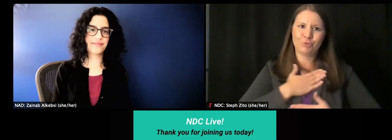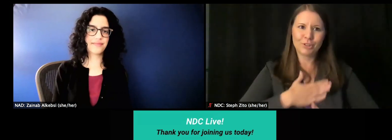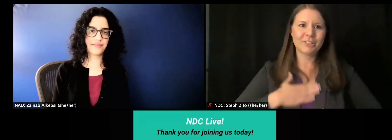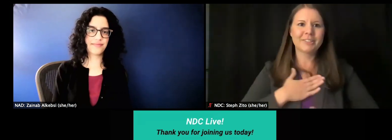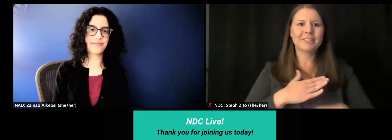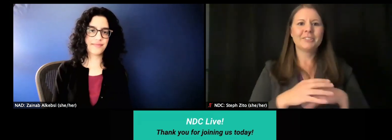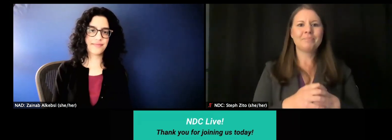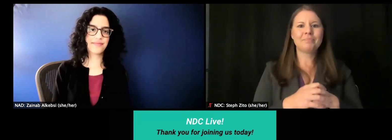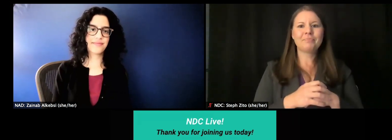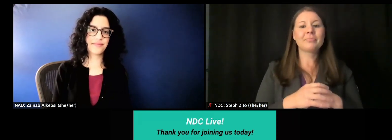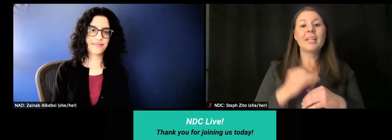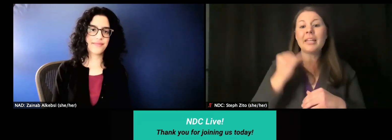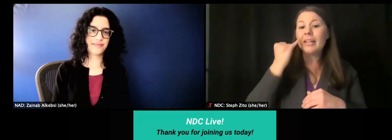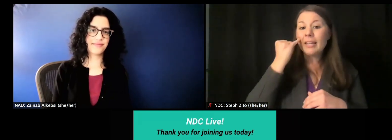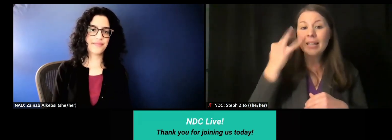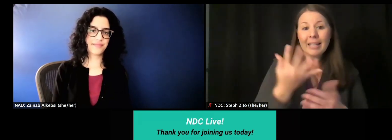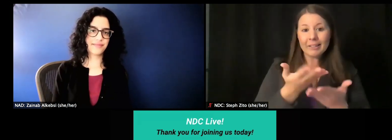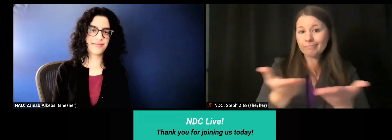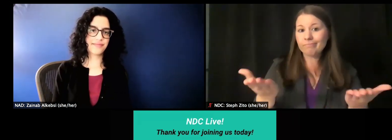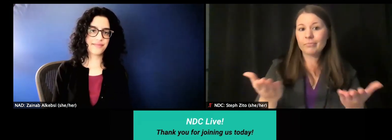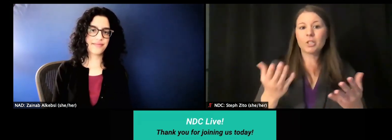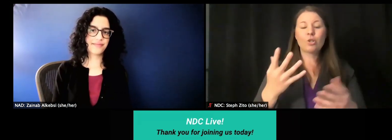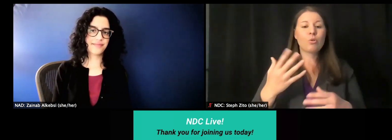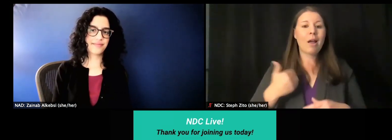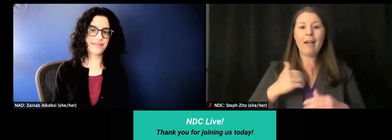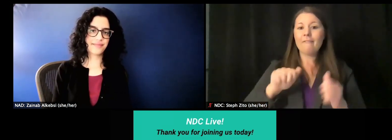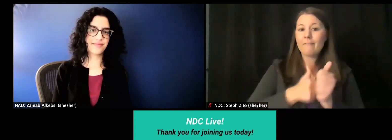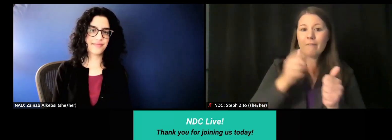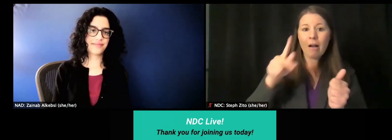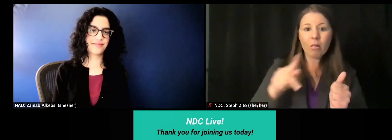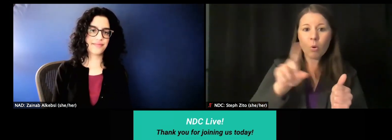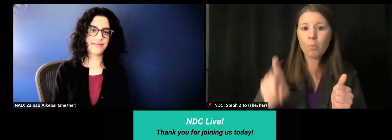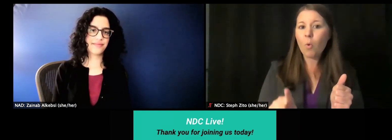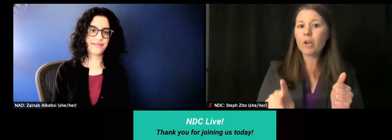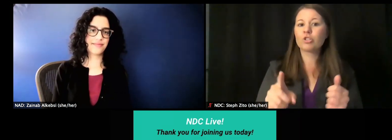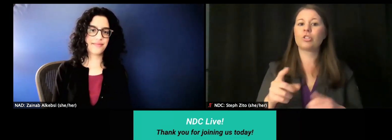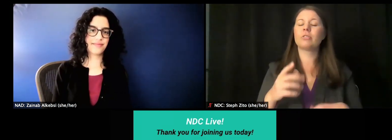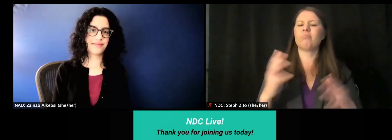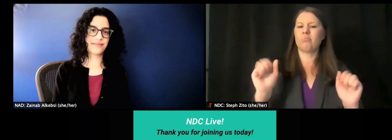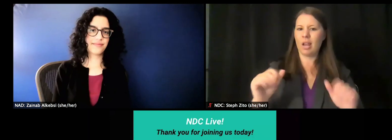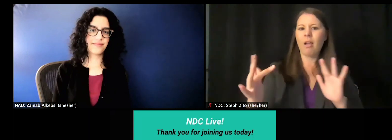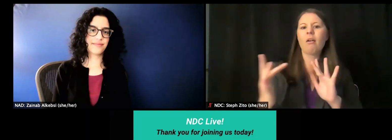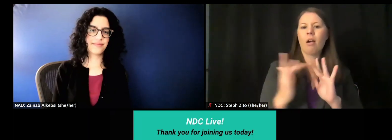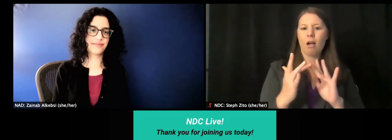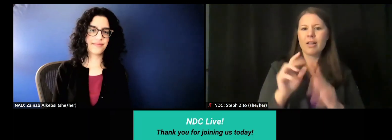It is greatly appreciated. If anyone in the audience has follow up questions,